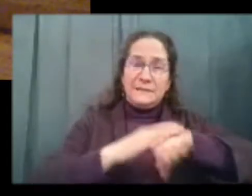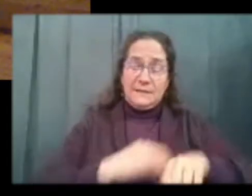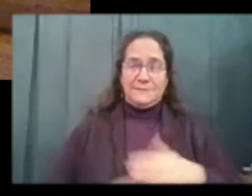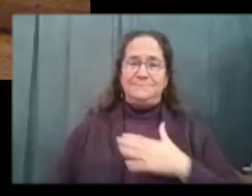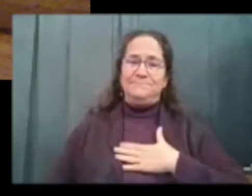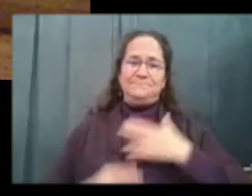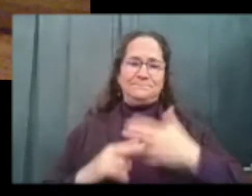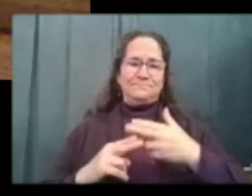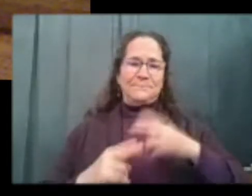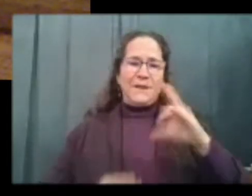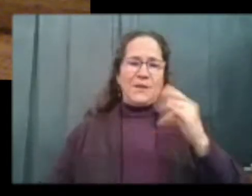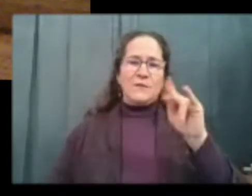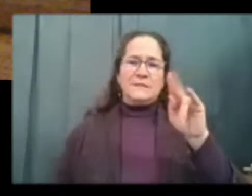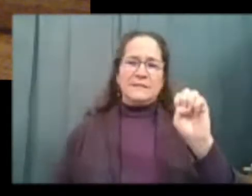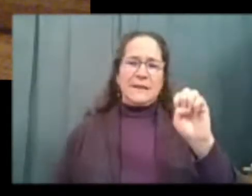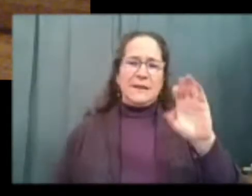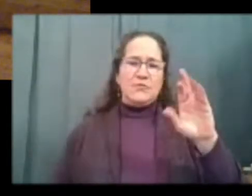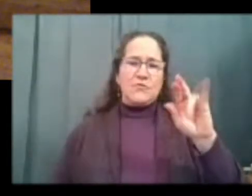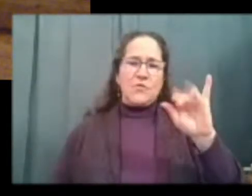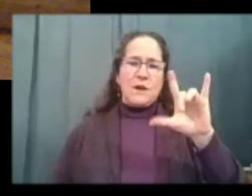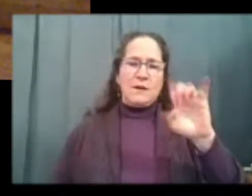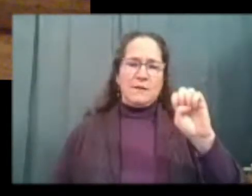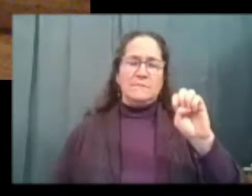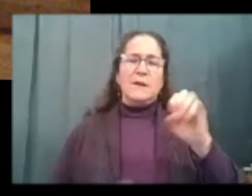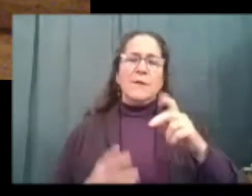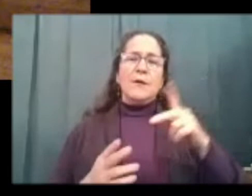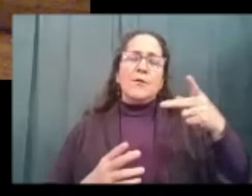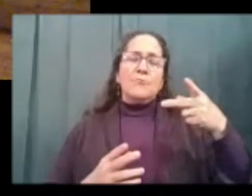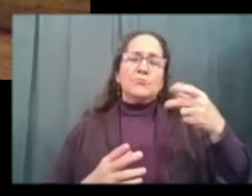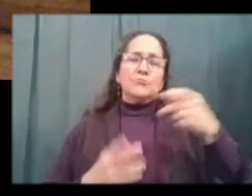at the Outreach Center for Deafness and Blindness and I'll be your host today.